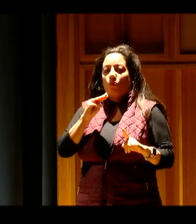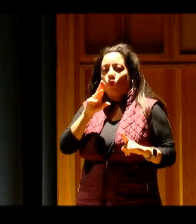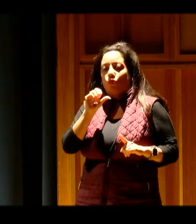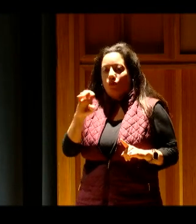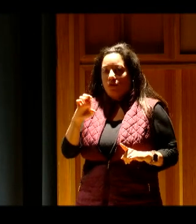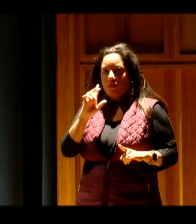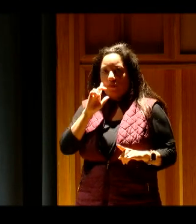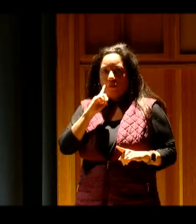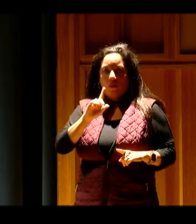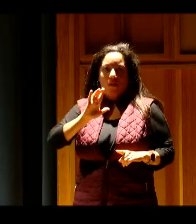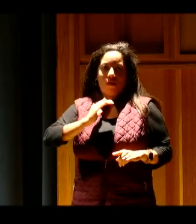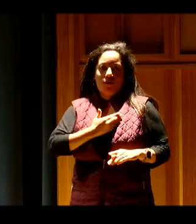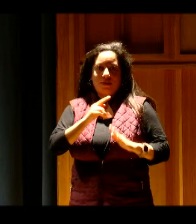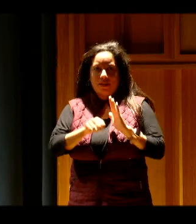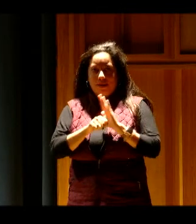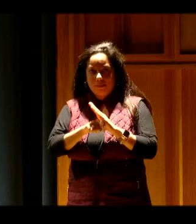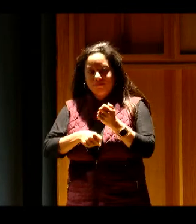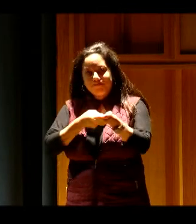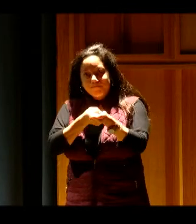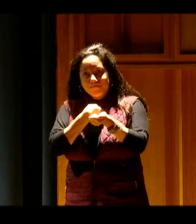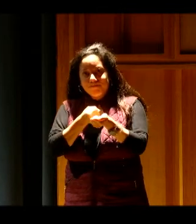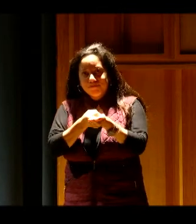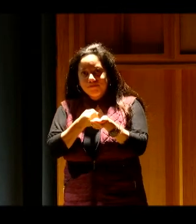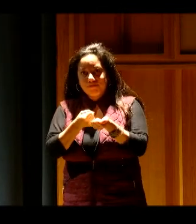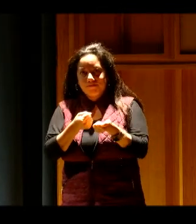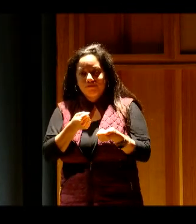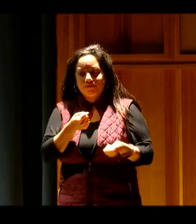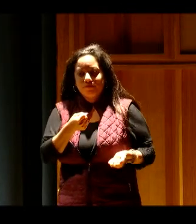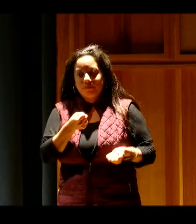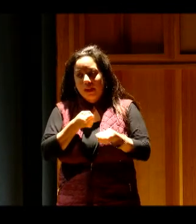Activism again. We don't need to talk about activism.